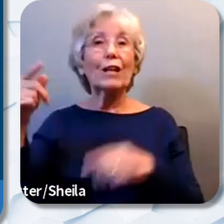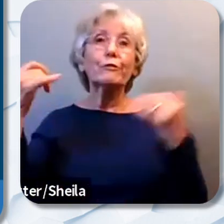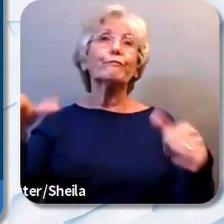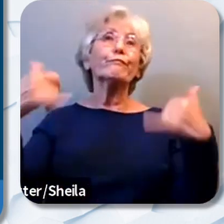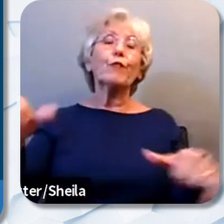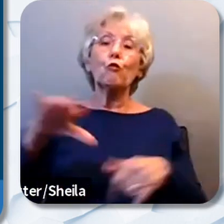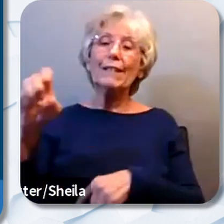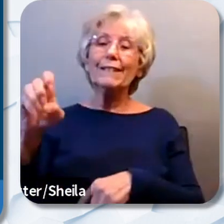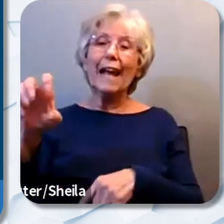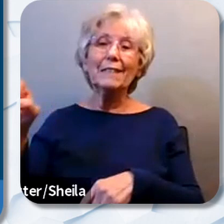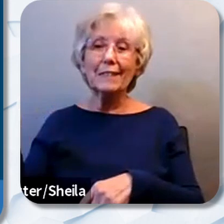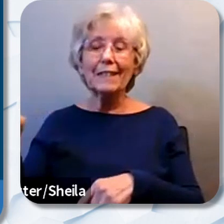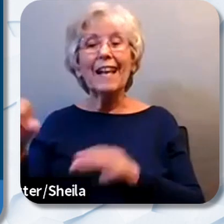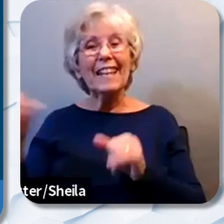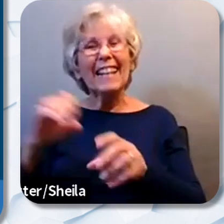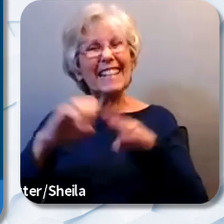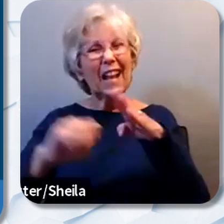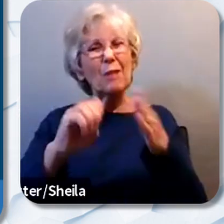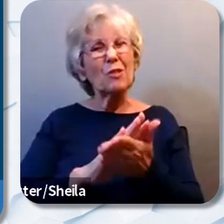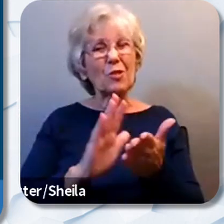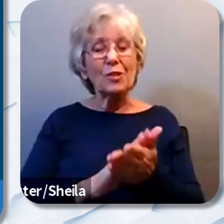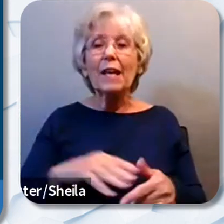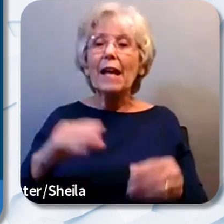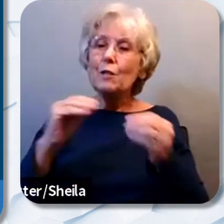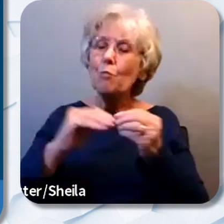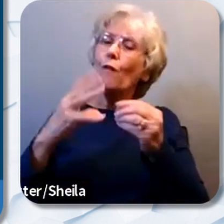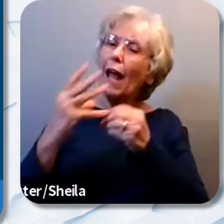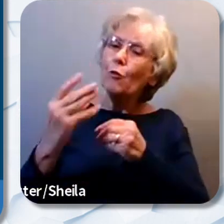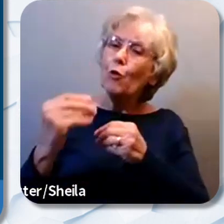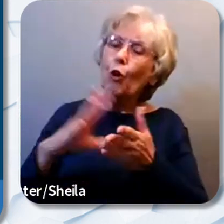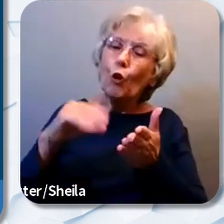elementary sites that usually is it's an outdoor learning experience, which is really great.